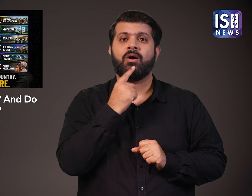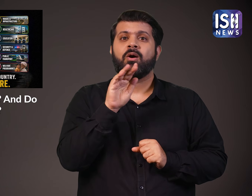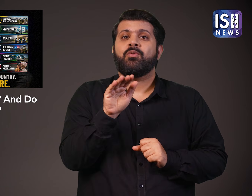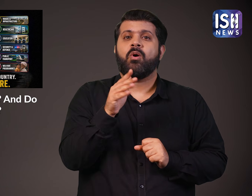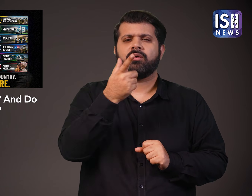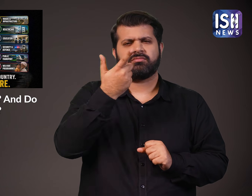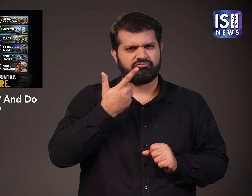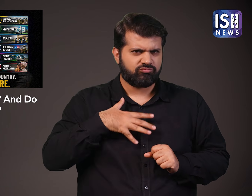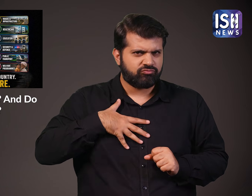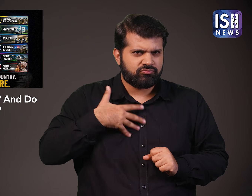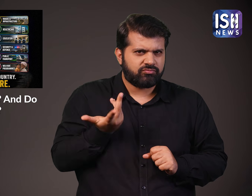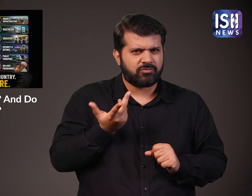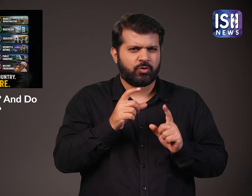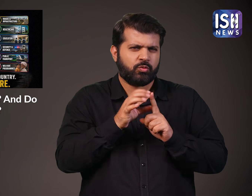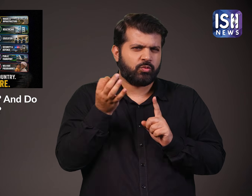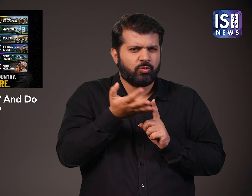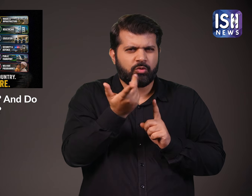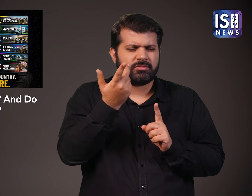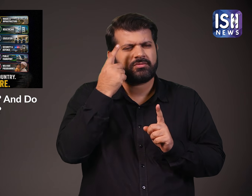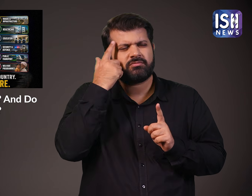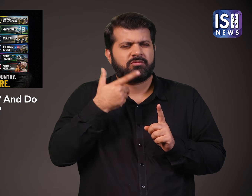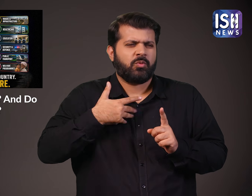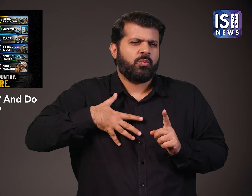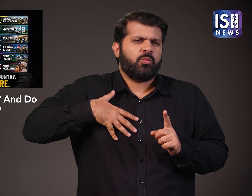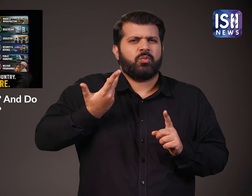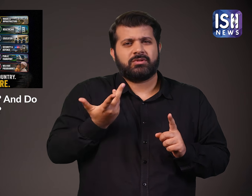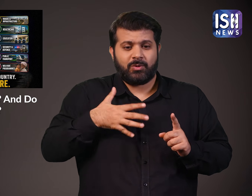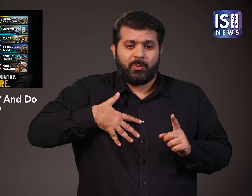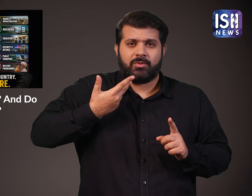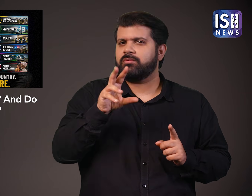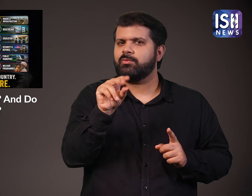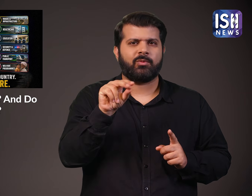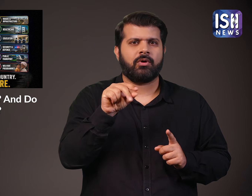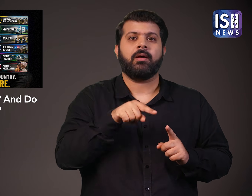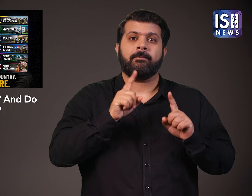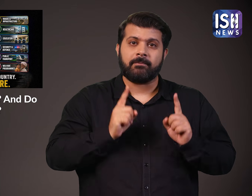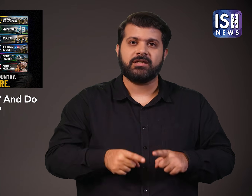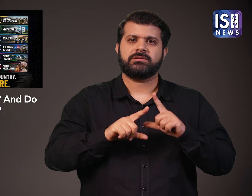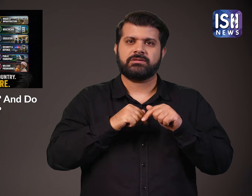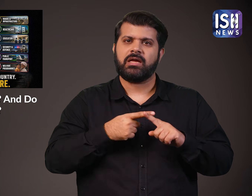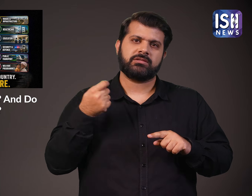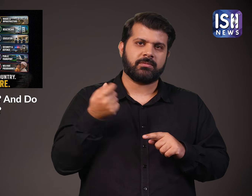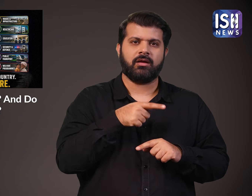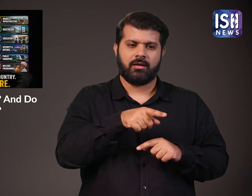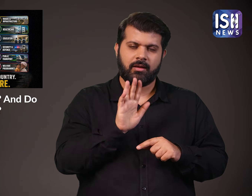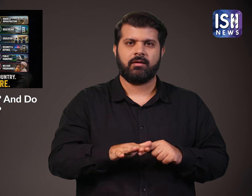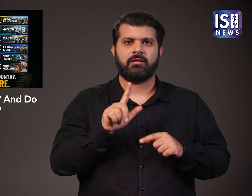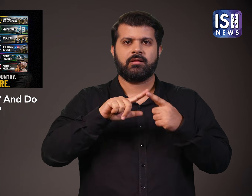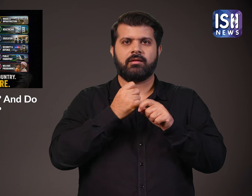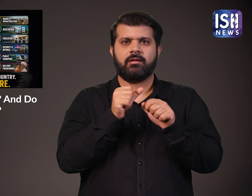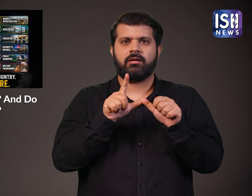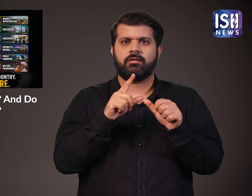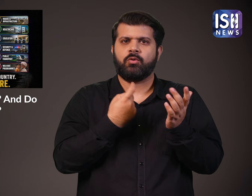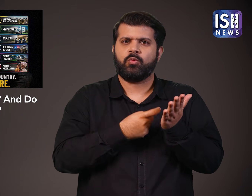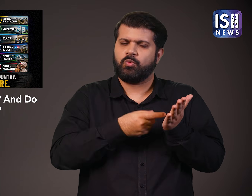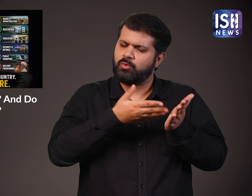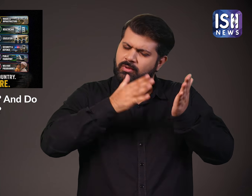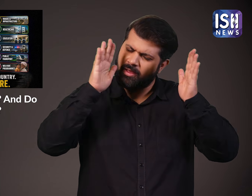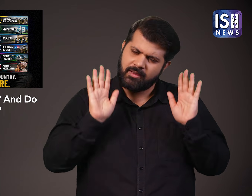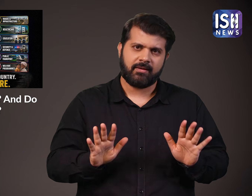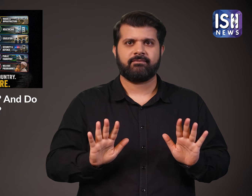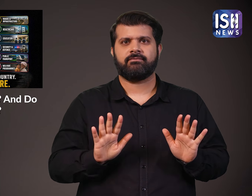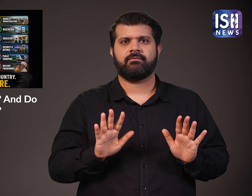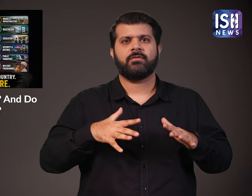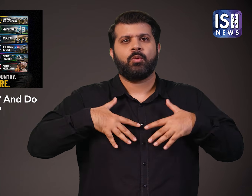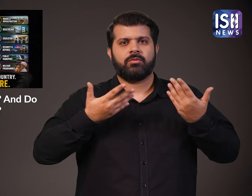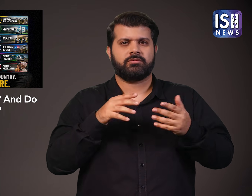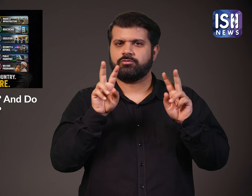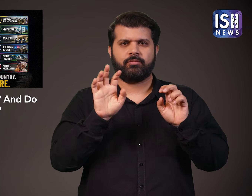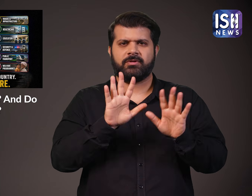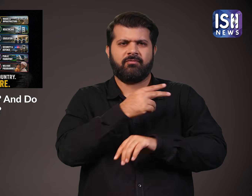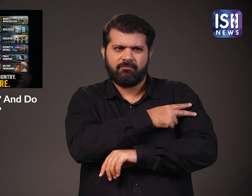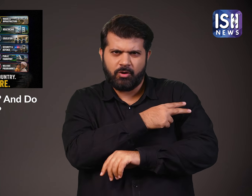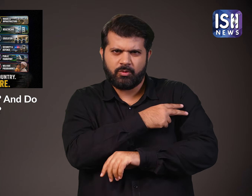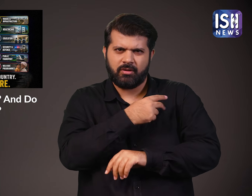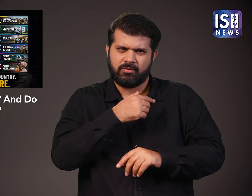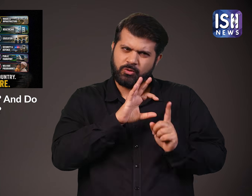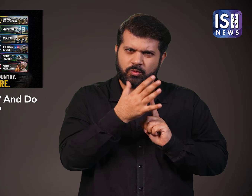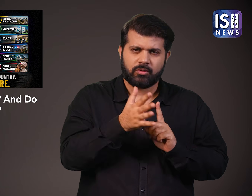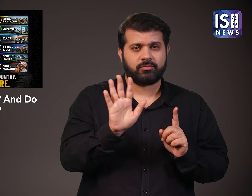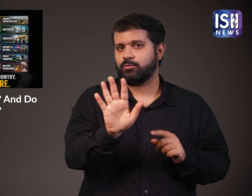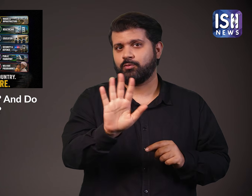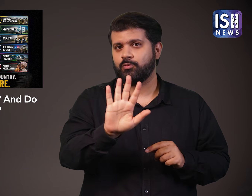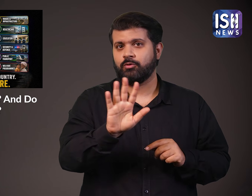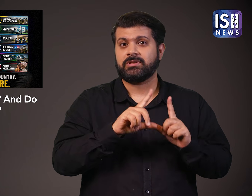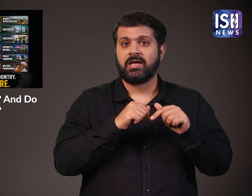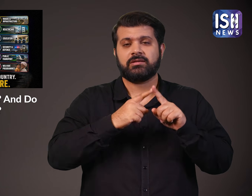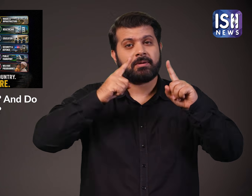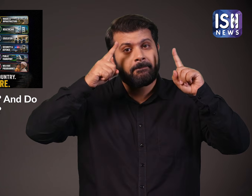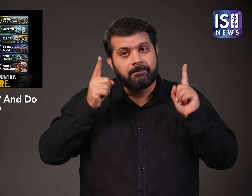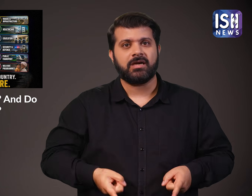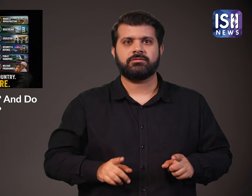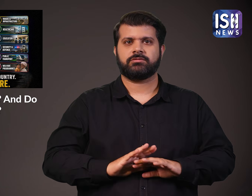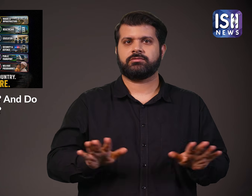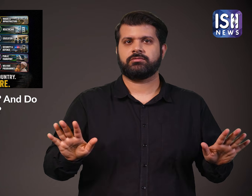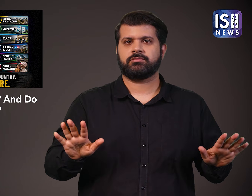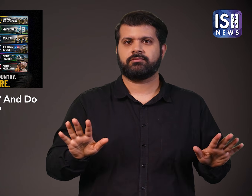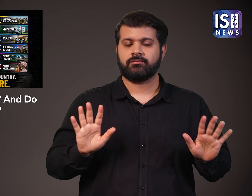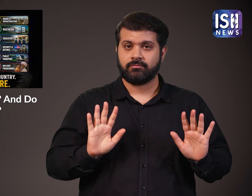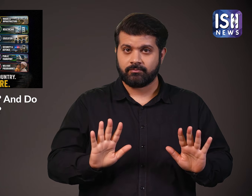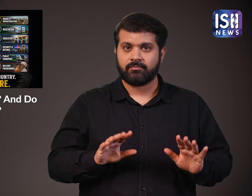It is not a donation or a voluntary contribution as per individual's wish. It is a legal requirement.